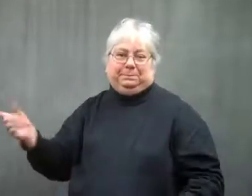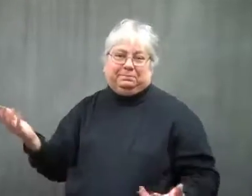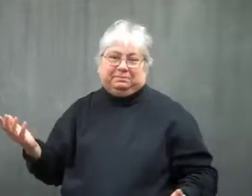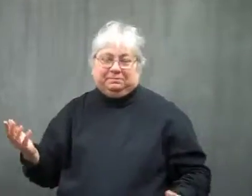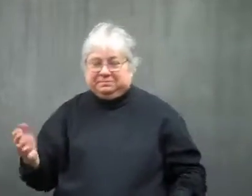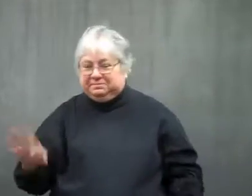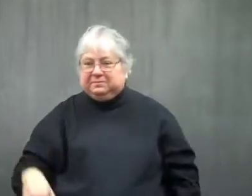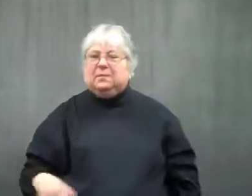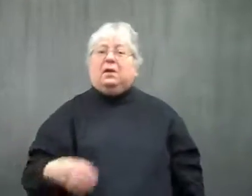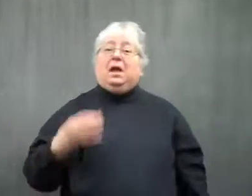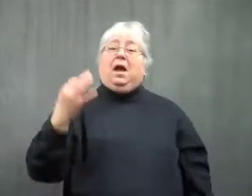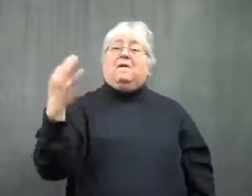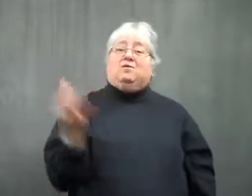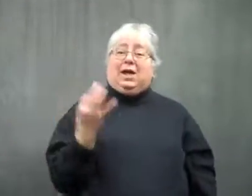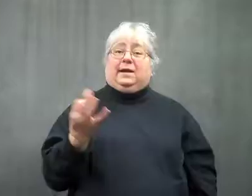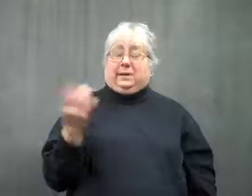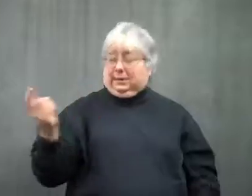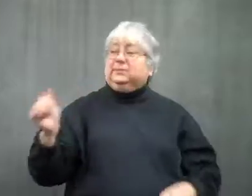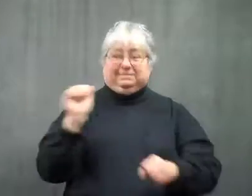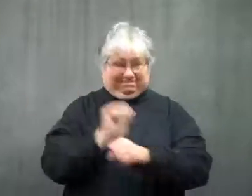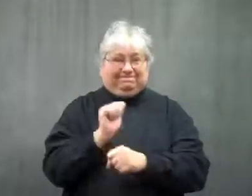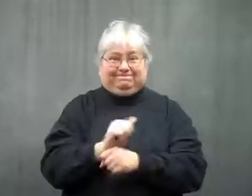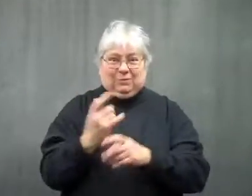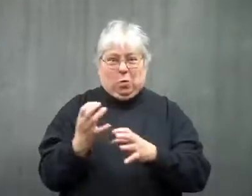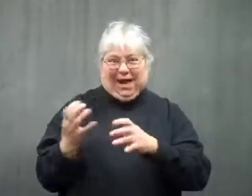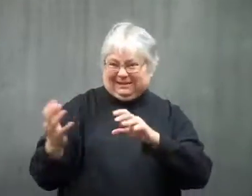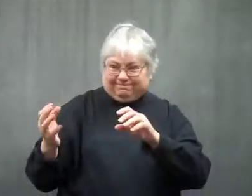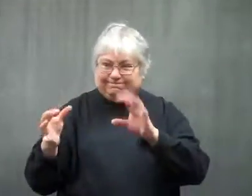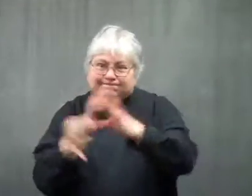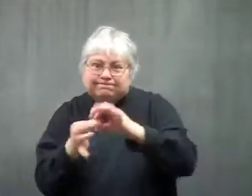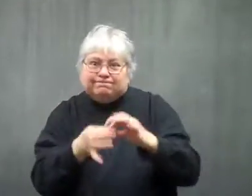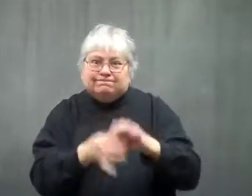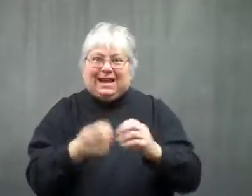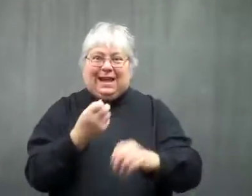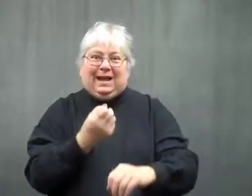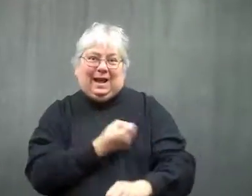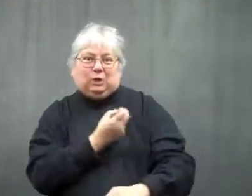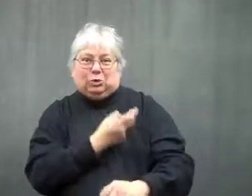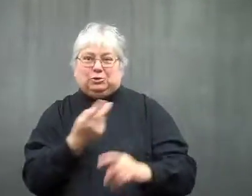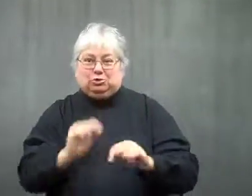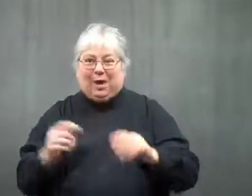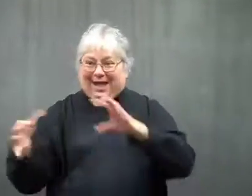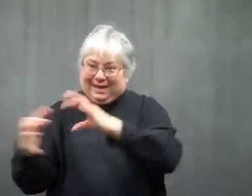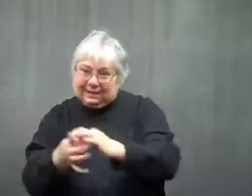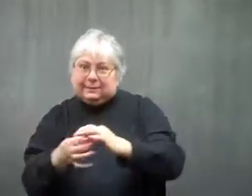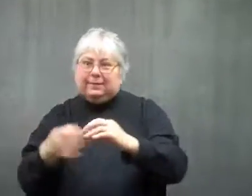On Friday, workers tried to get the electricity hooked up.